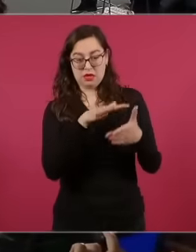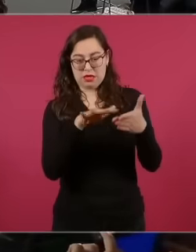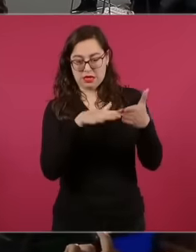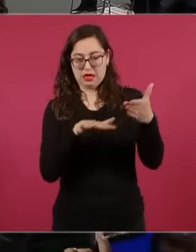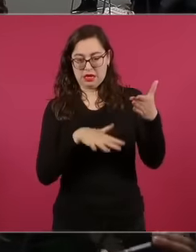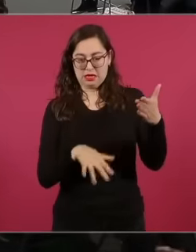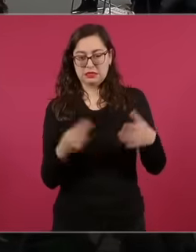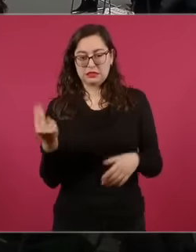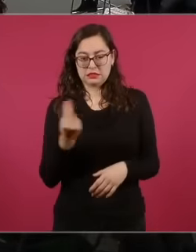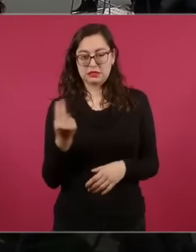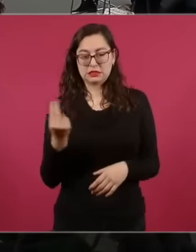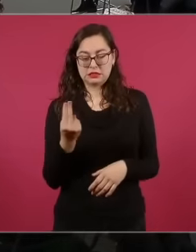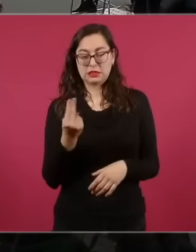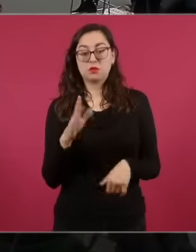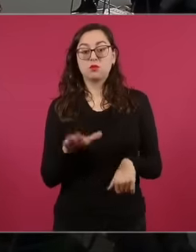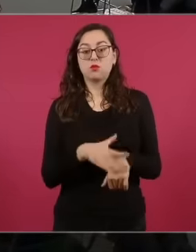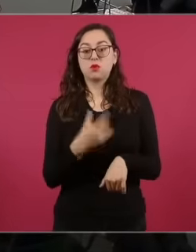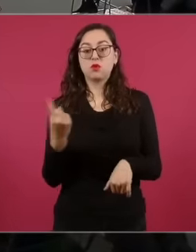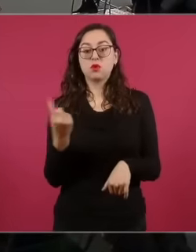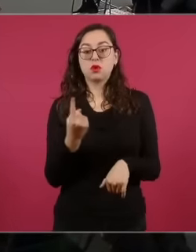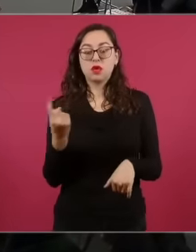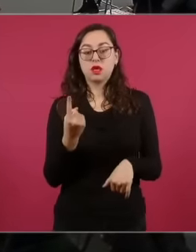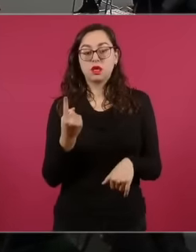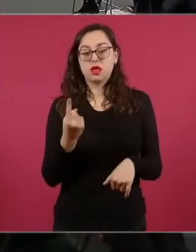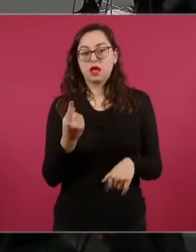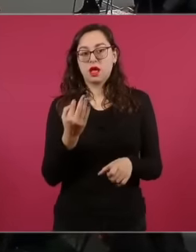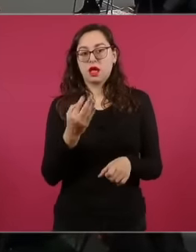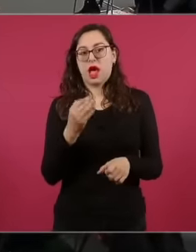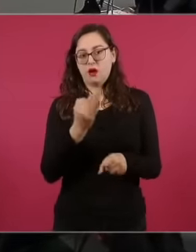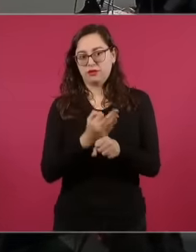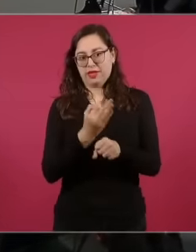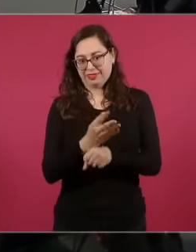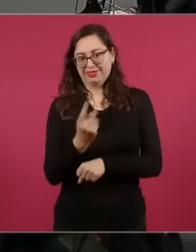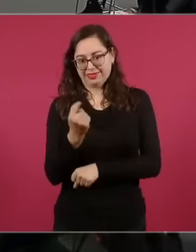many are following this conference. on